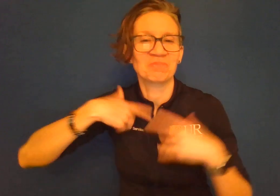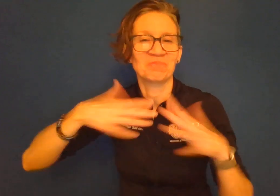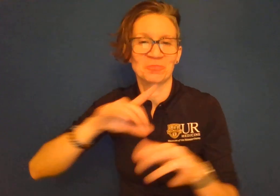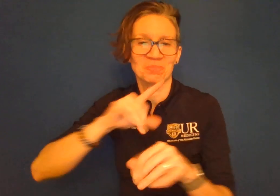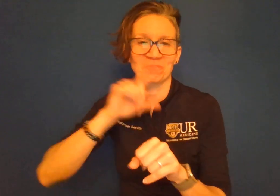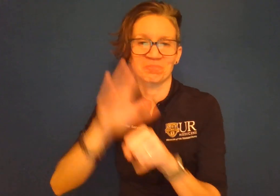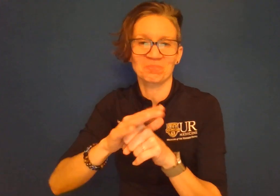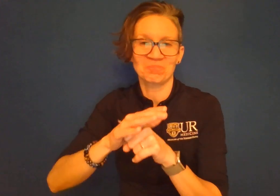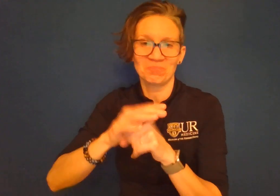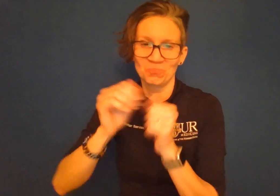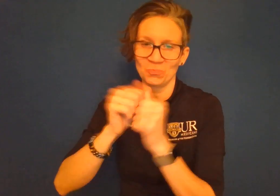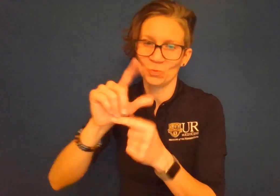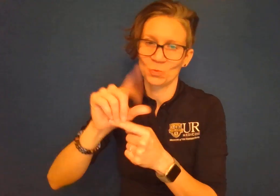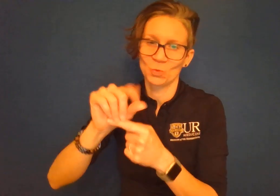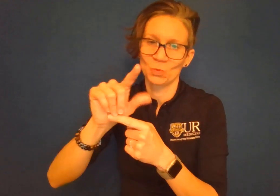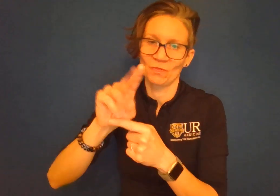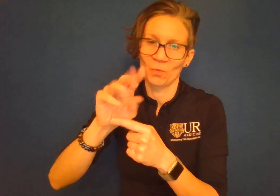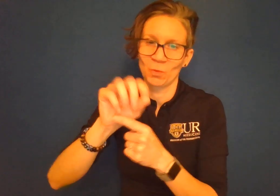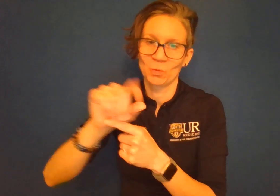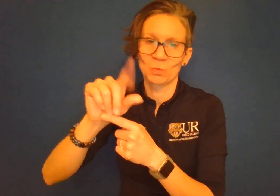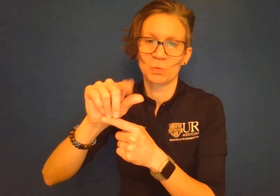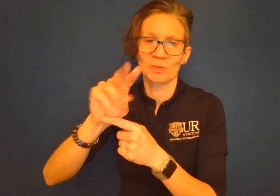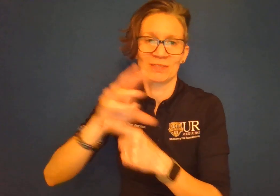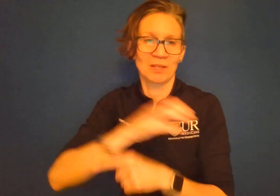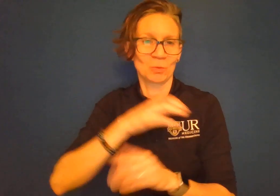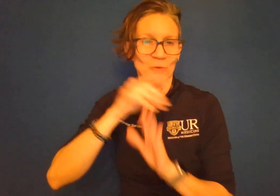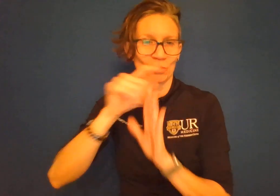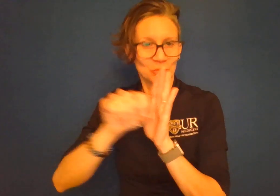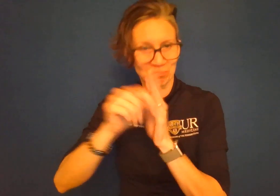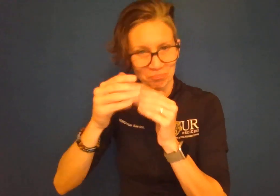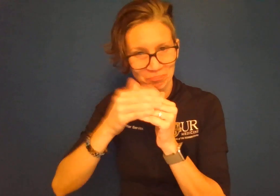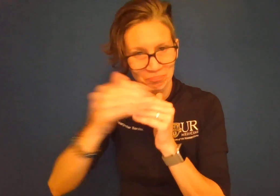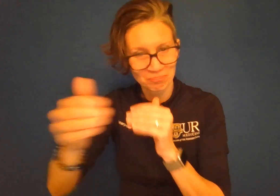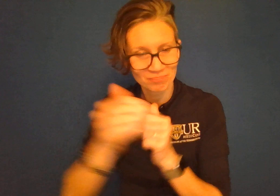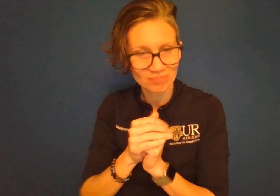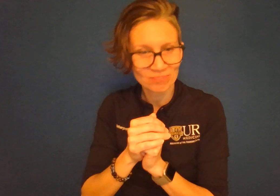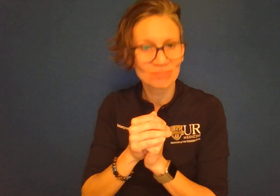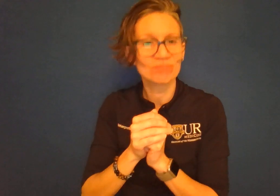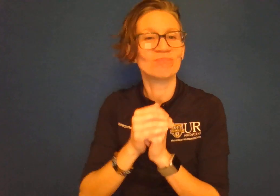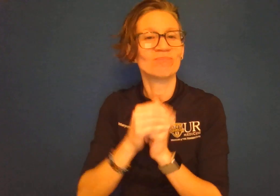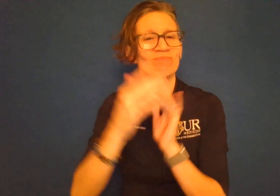with the schedule committed through the 2024-2026 term.